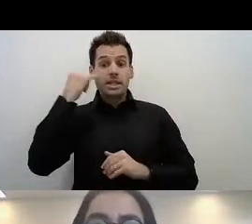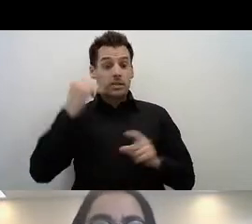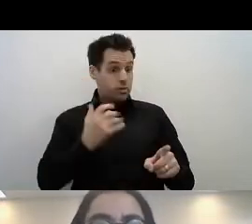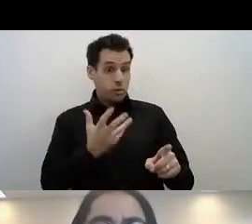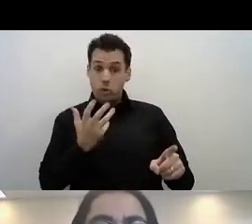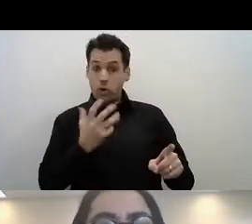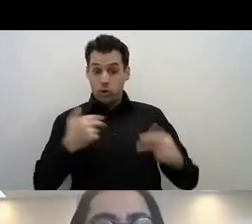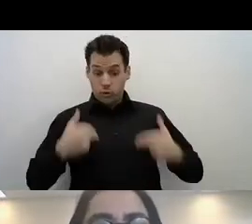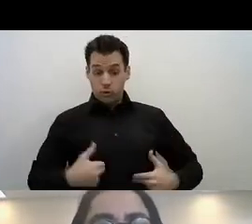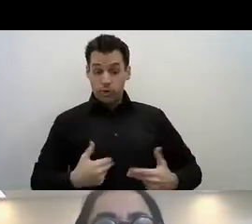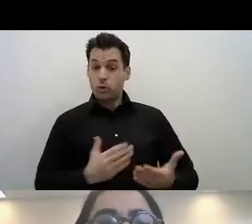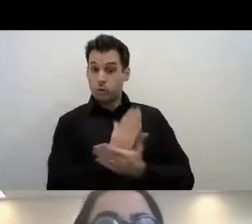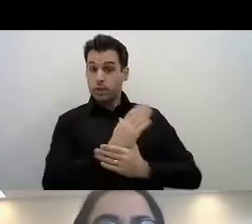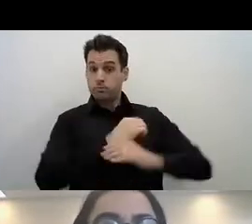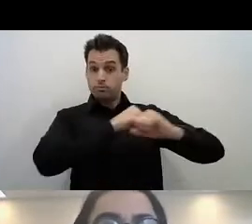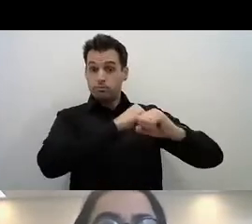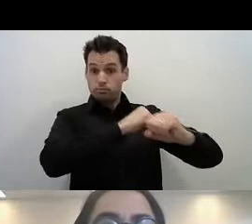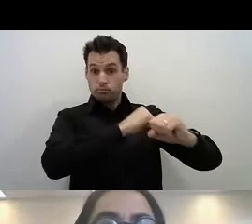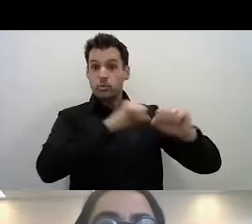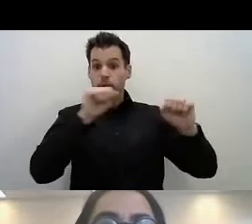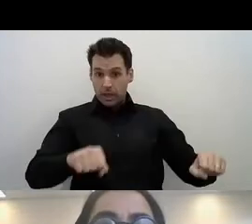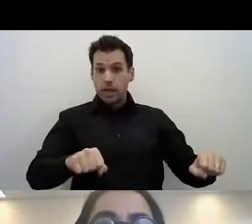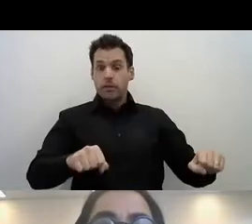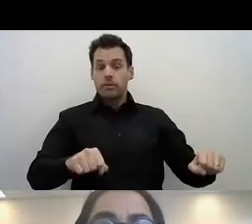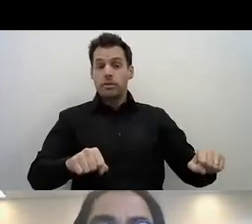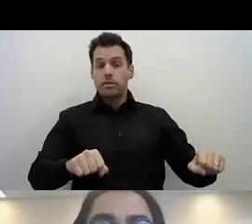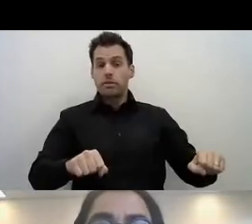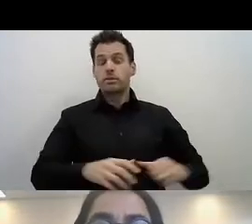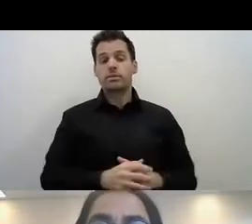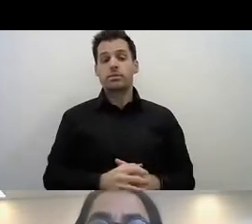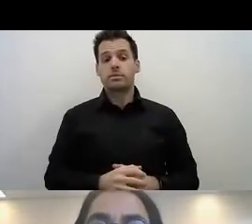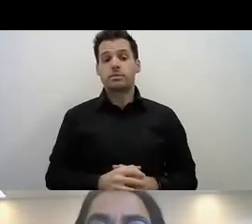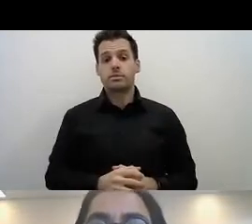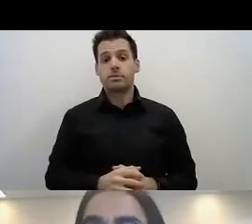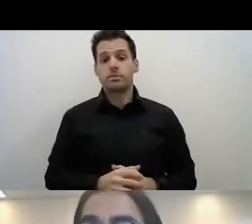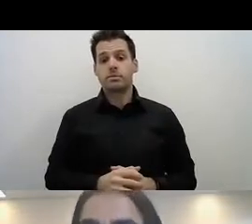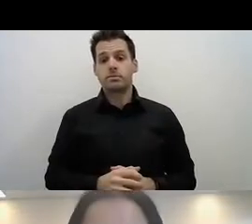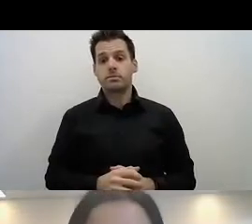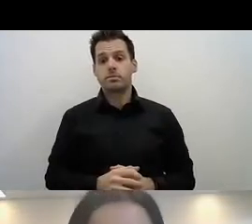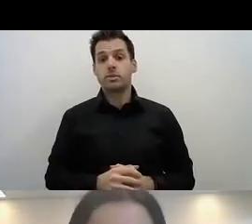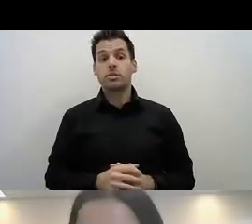under manitoba's human rights code so the human rights code defines a service animal